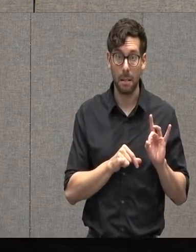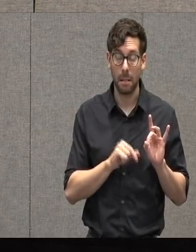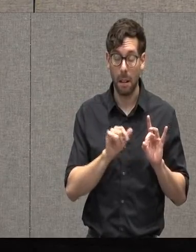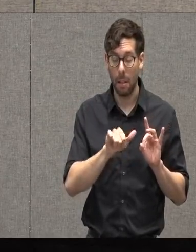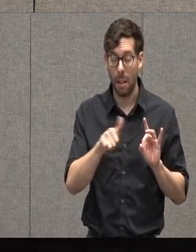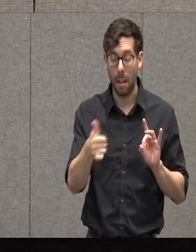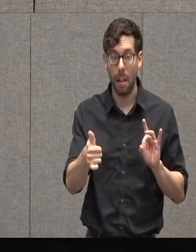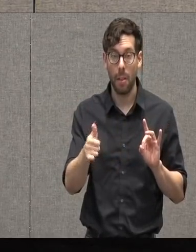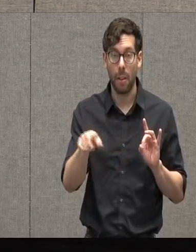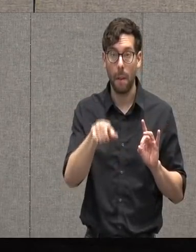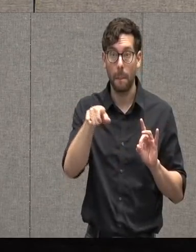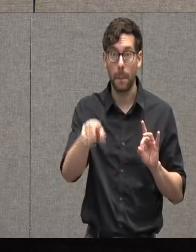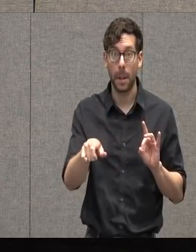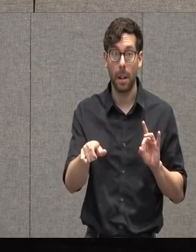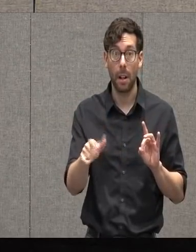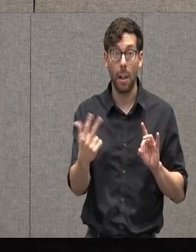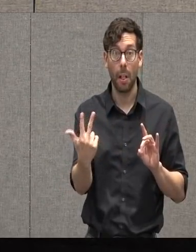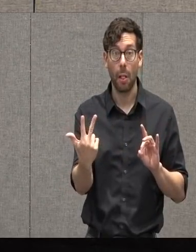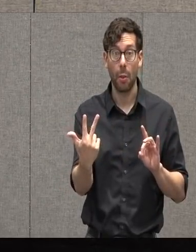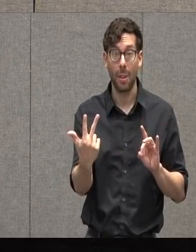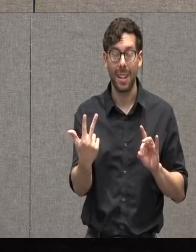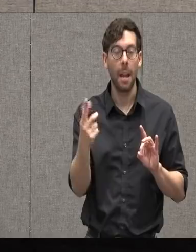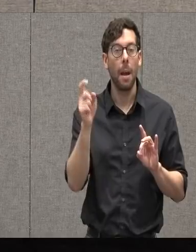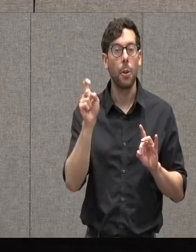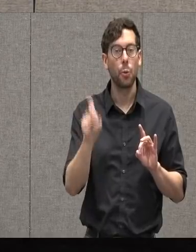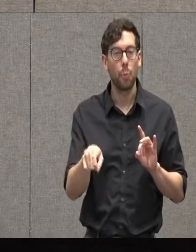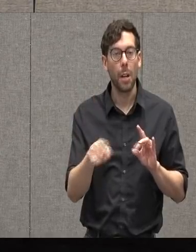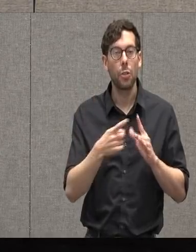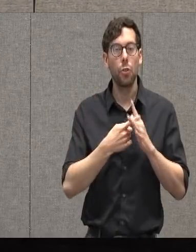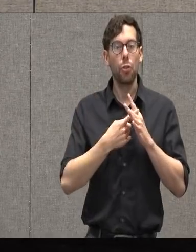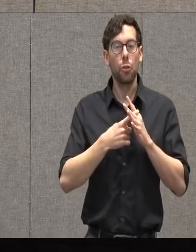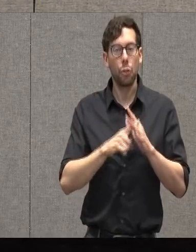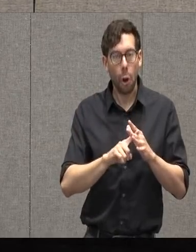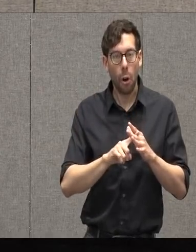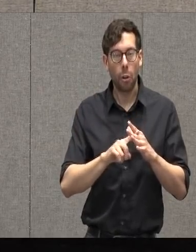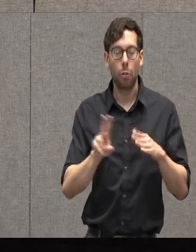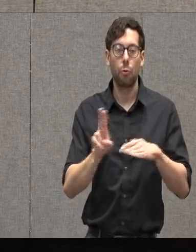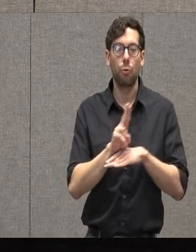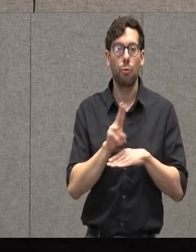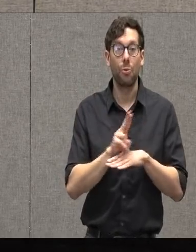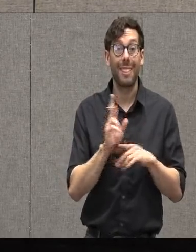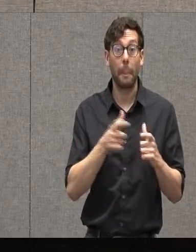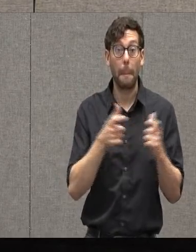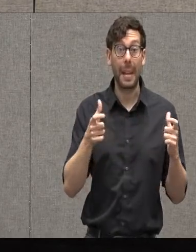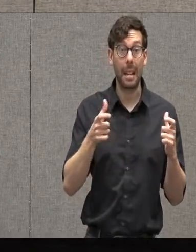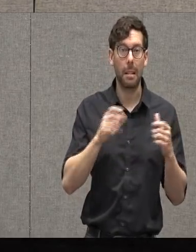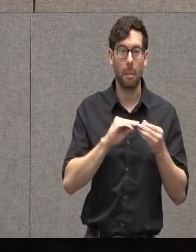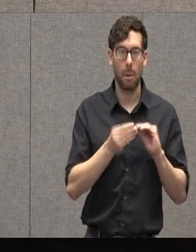I have to start with my larger number. 'Cause if I have three, I can't take away eight,